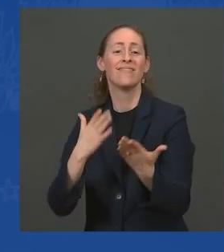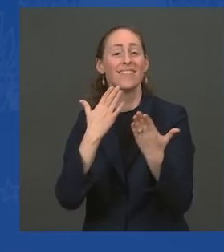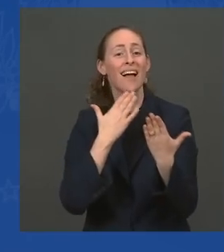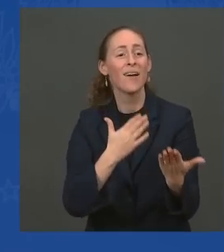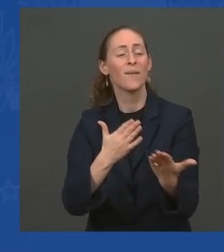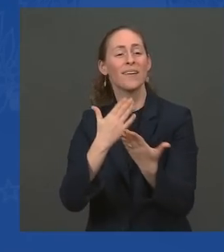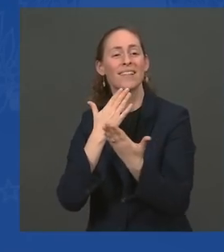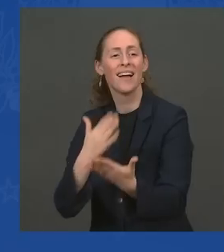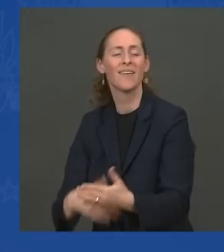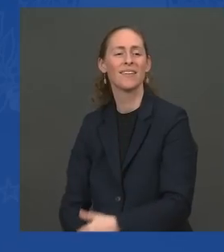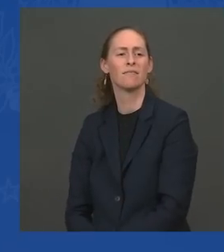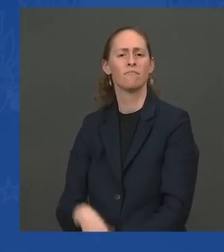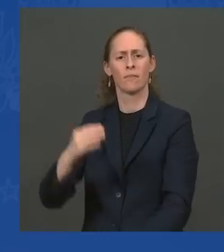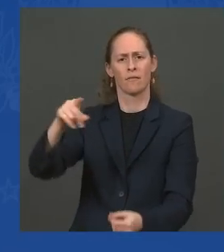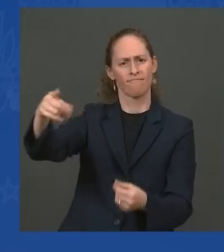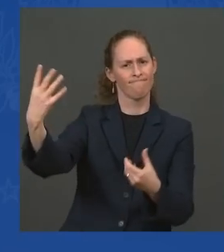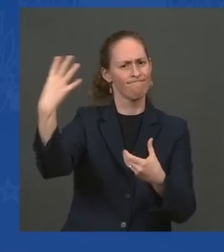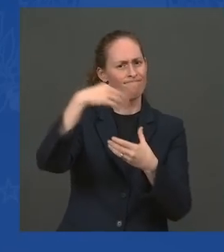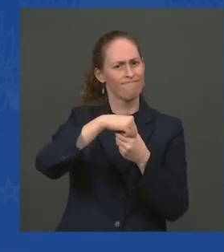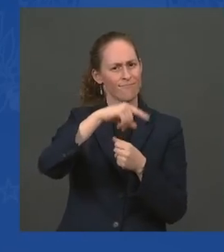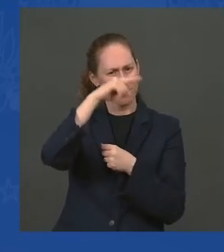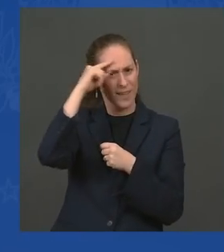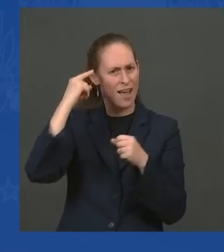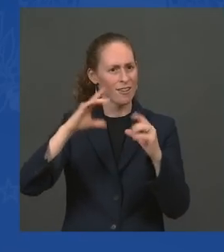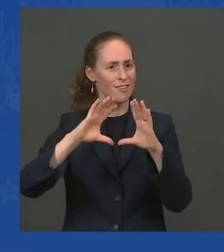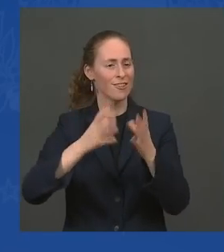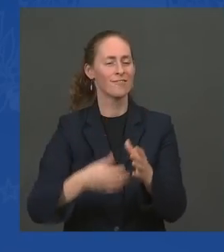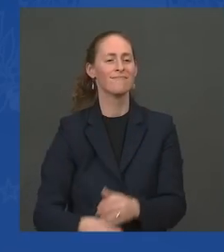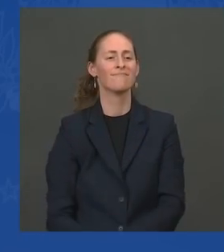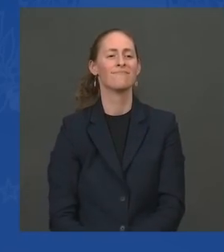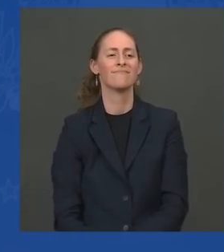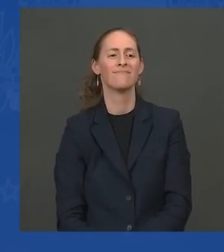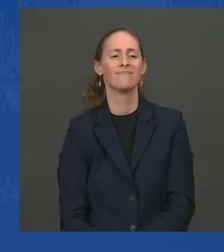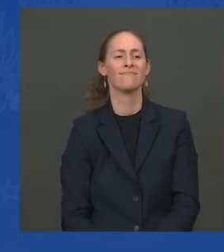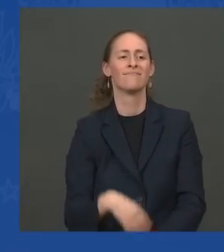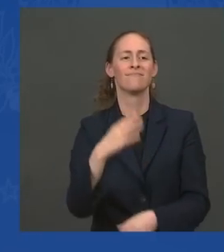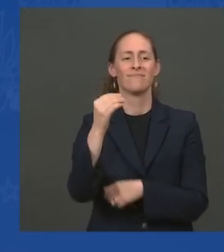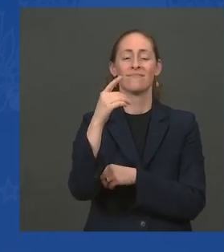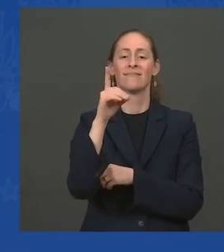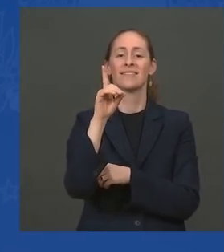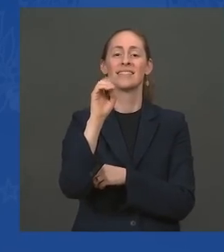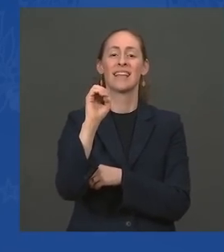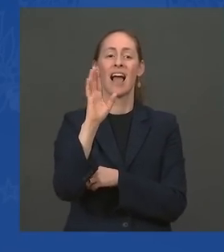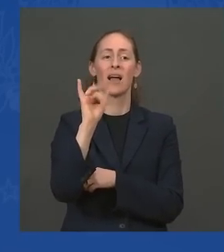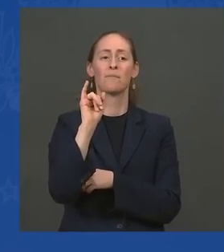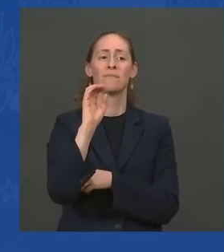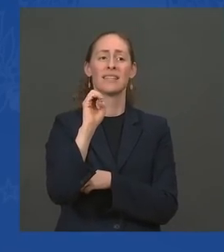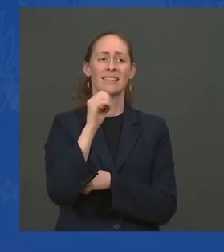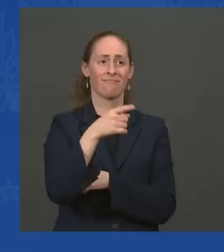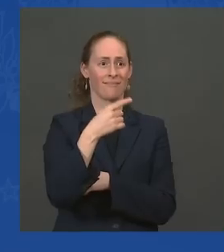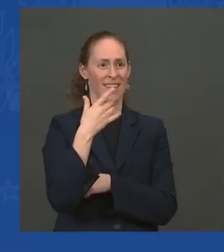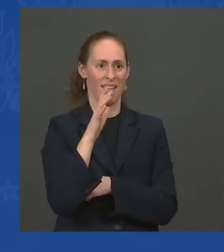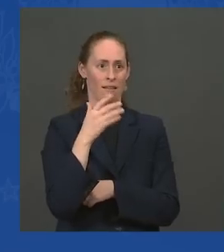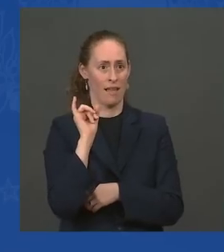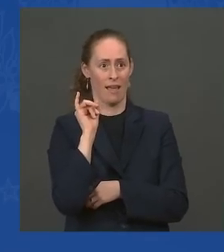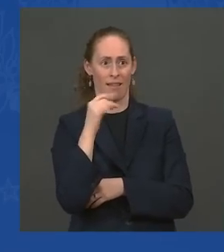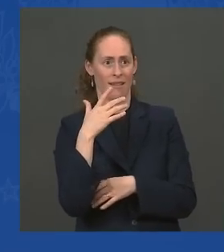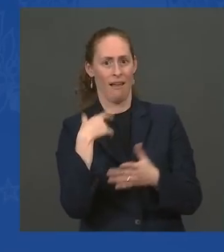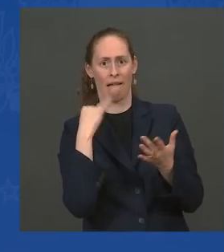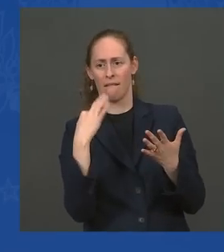And Debbie Dingell, a great friend who -- whenever I'm in trouble, I call her for advice first. Now that -- when I don't -- when I screw up,